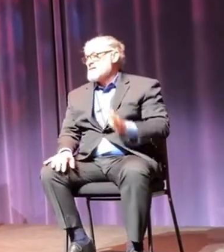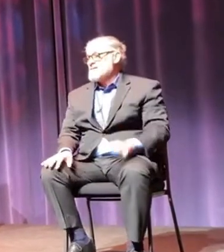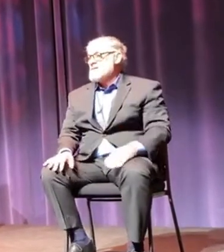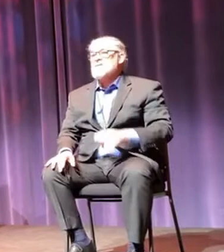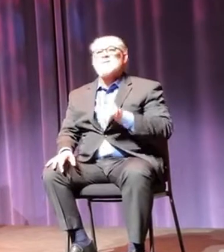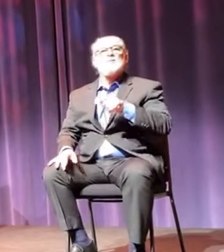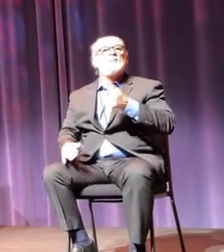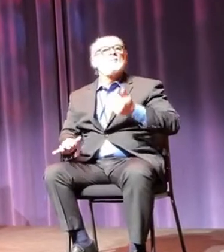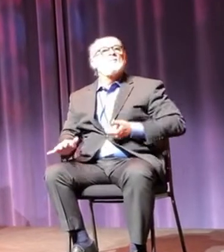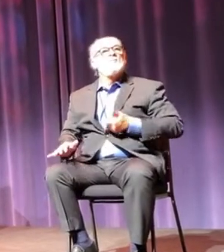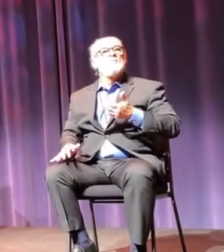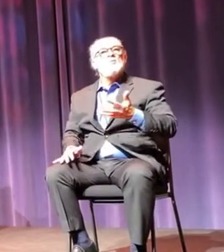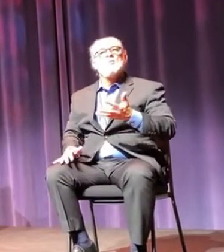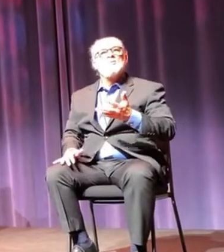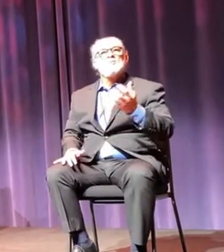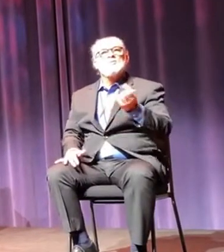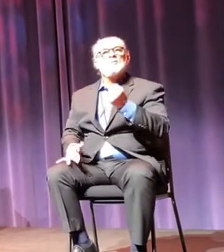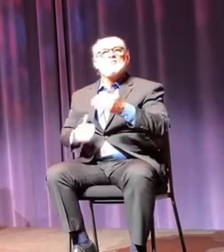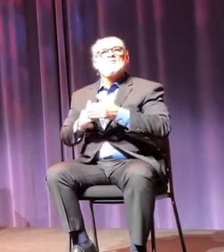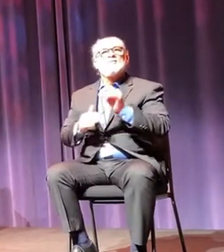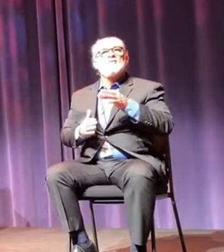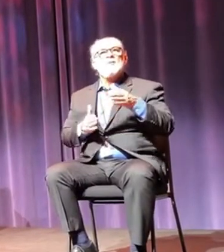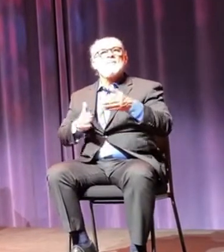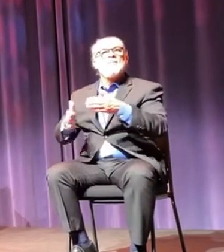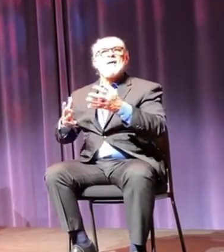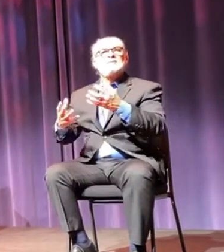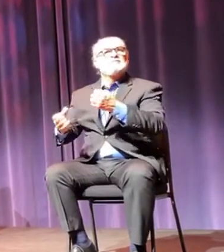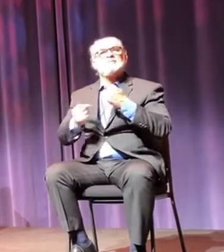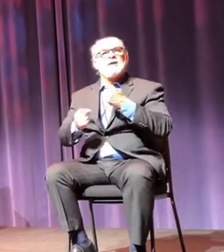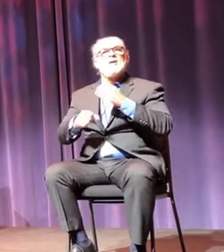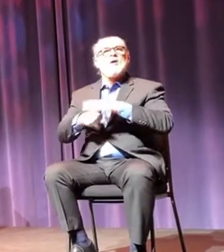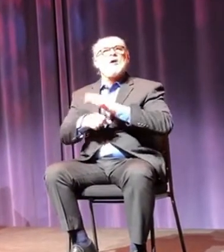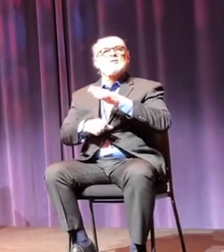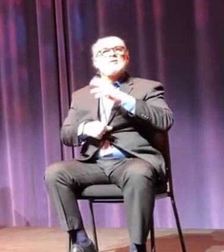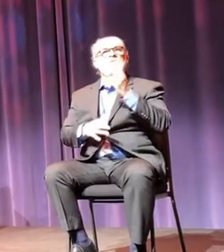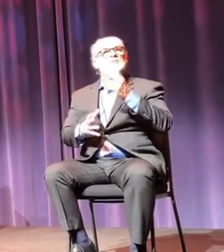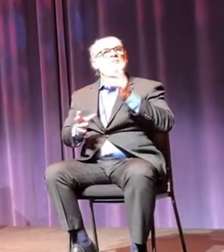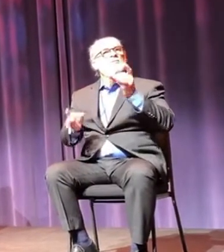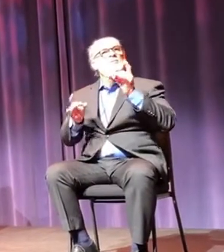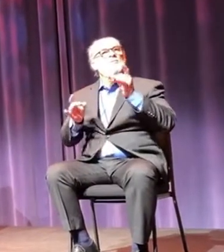The poem grips the wrist of the past, tight, on its wicked way down.